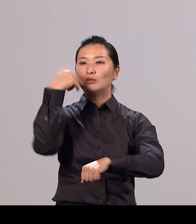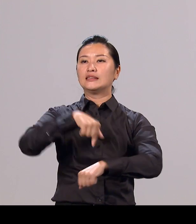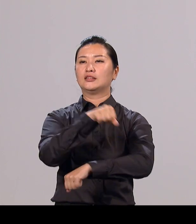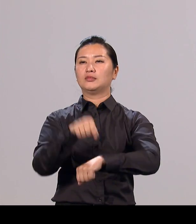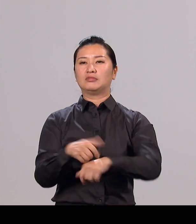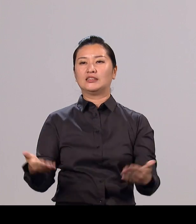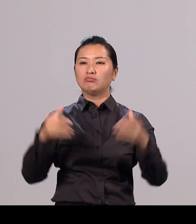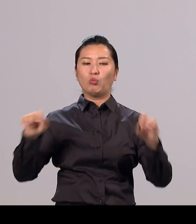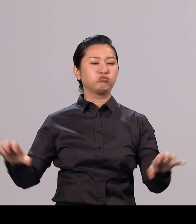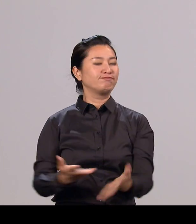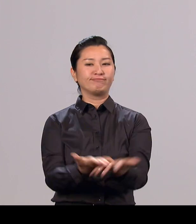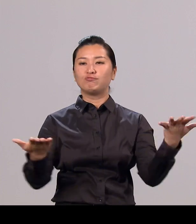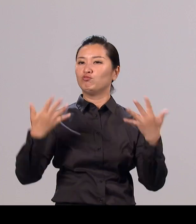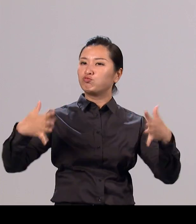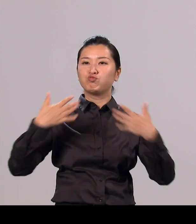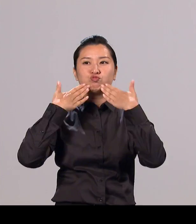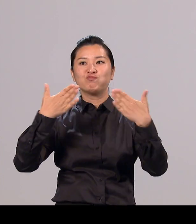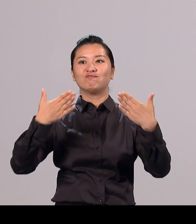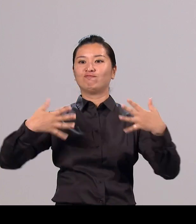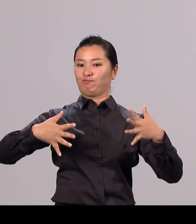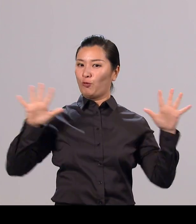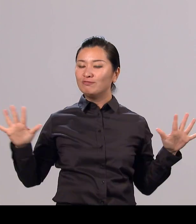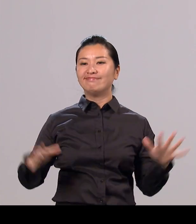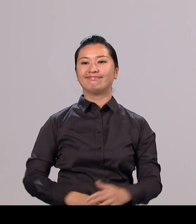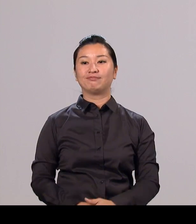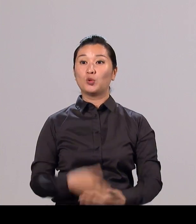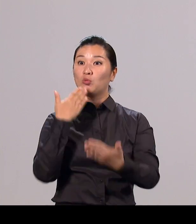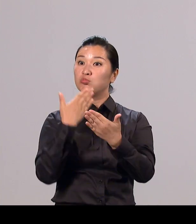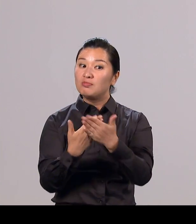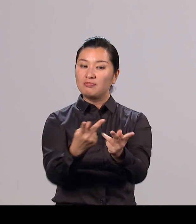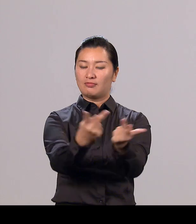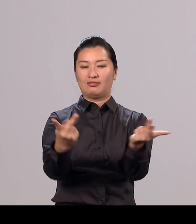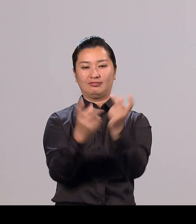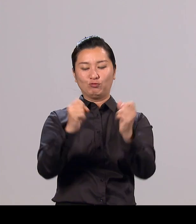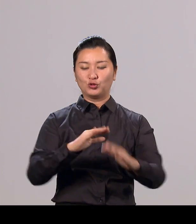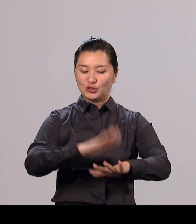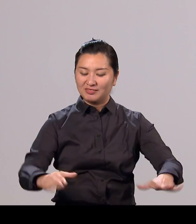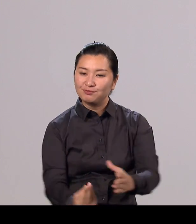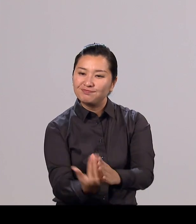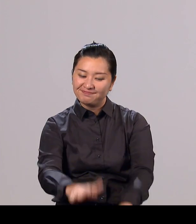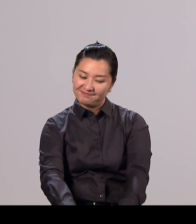A good place to bring up children where our young continue to enjoy opportunities and a better life.